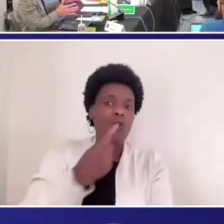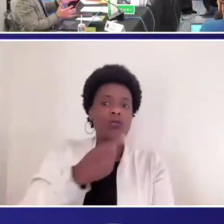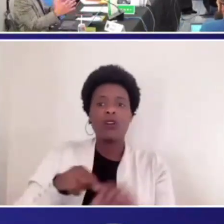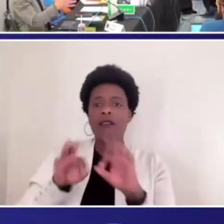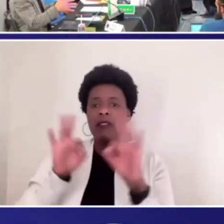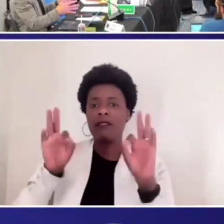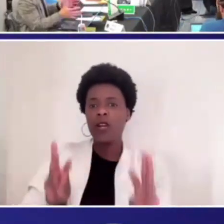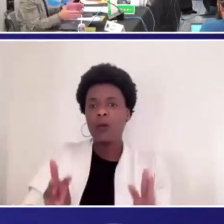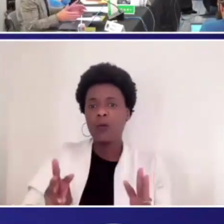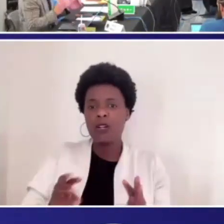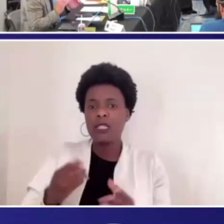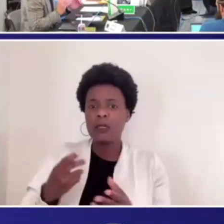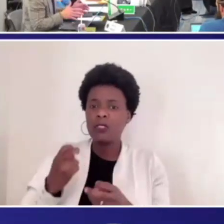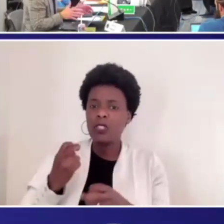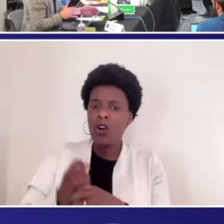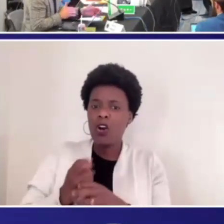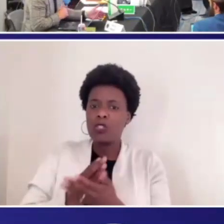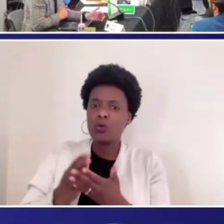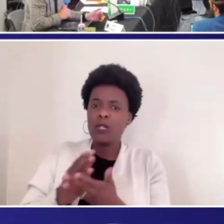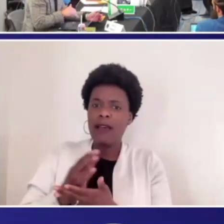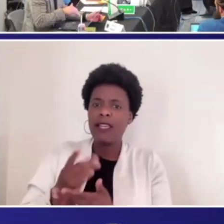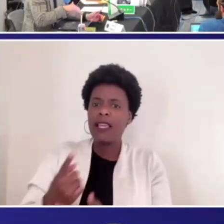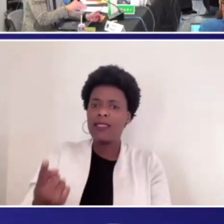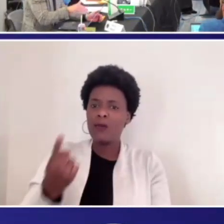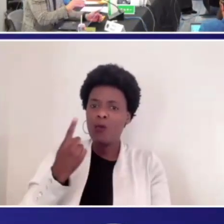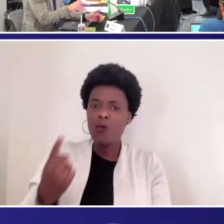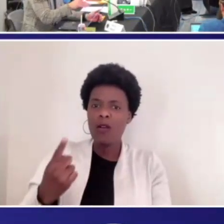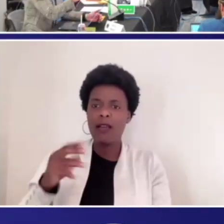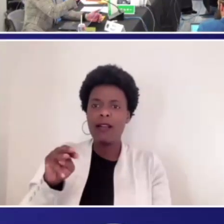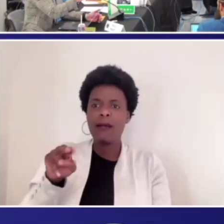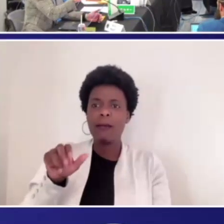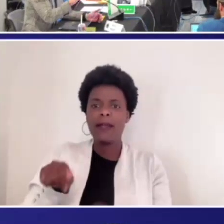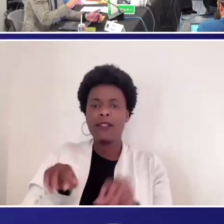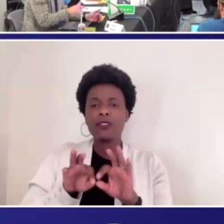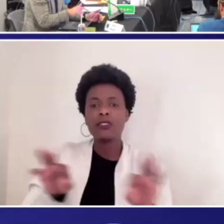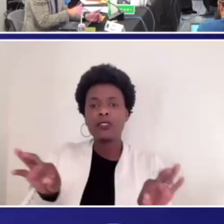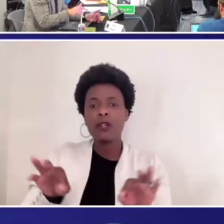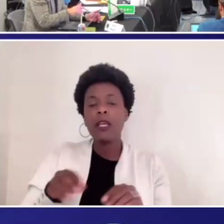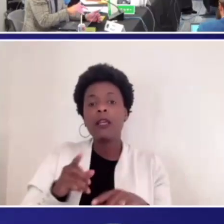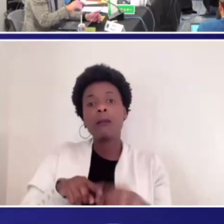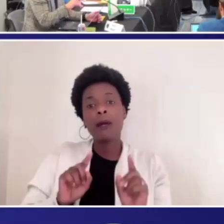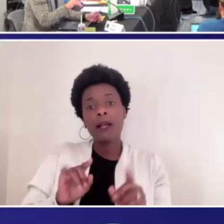of navigate through that one master's degree, But I think to Jeff's point that